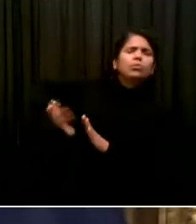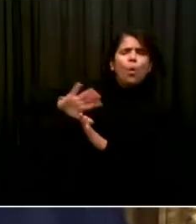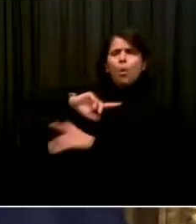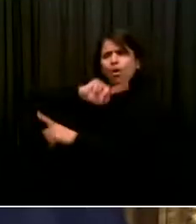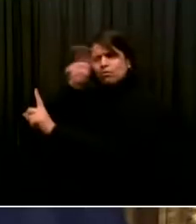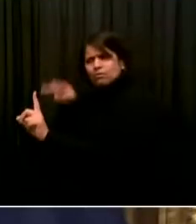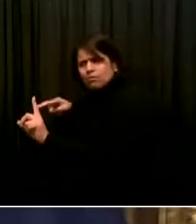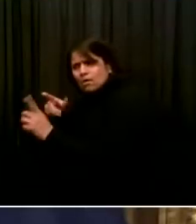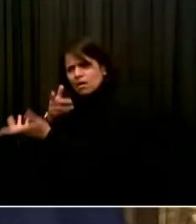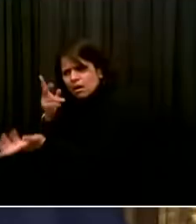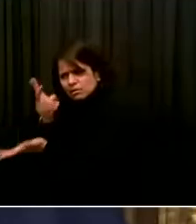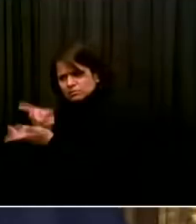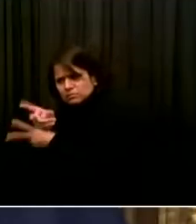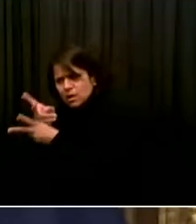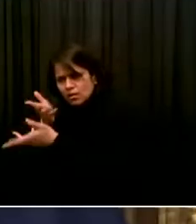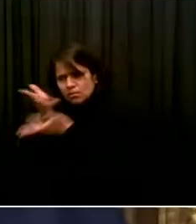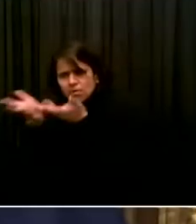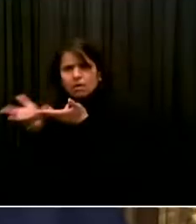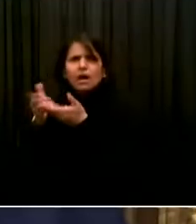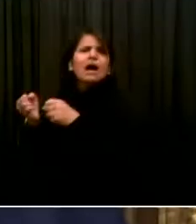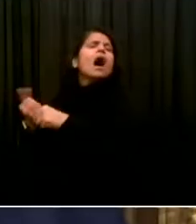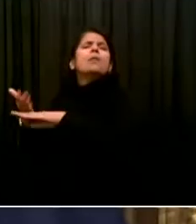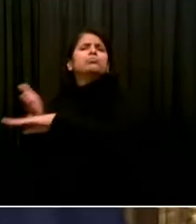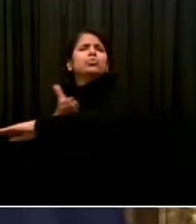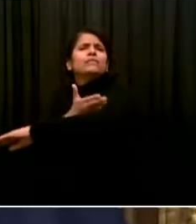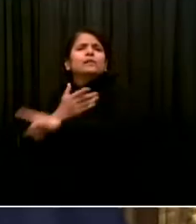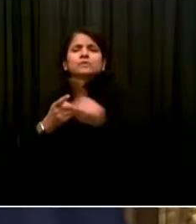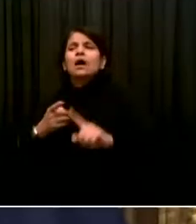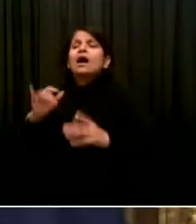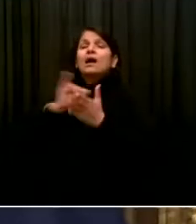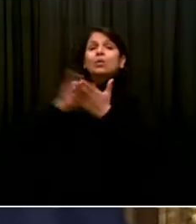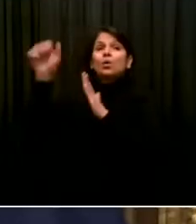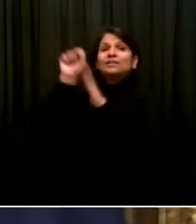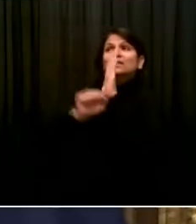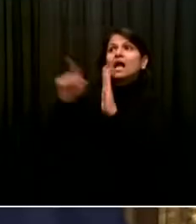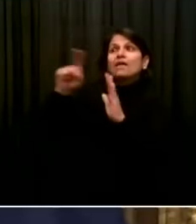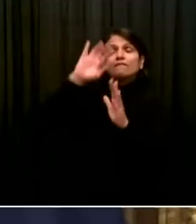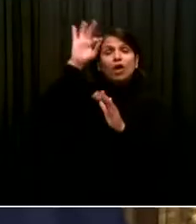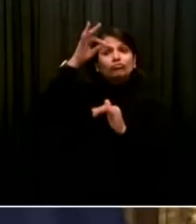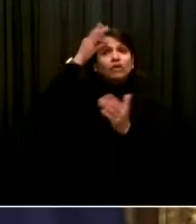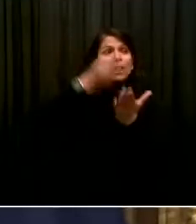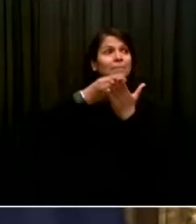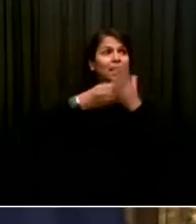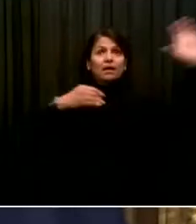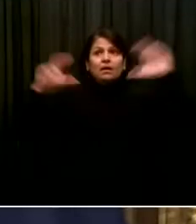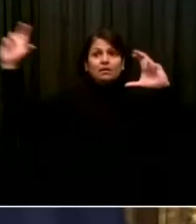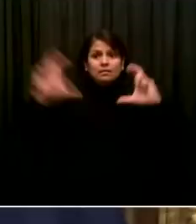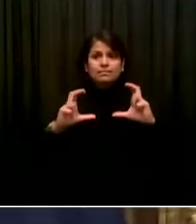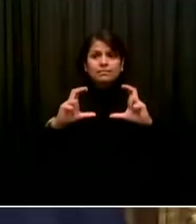TO THEMSELVES OR OTHERS TO REMAIN UNTREATED. WE NEED OUR STATE AND